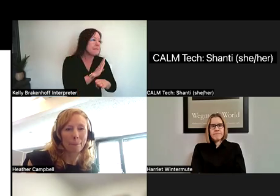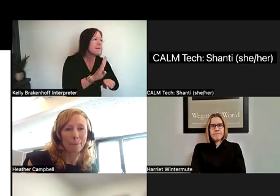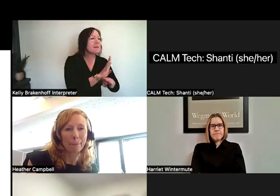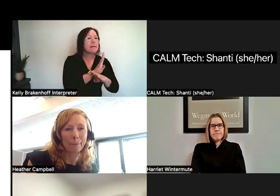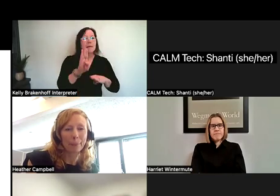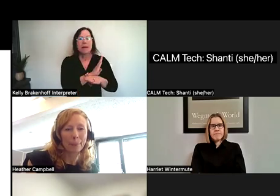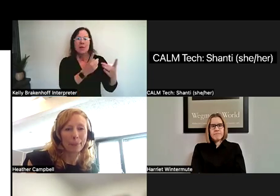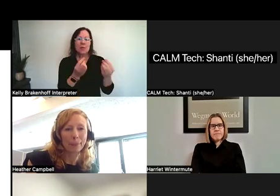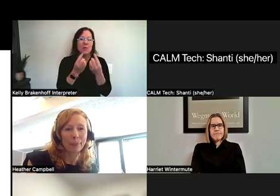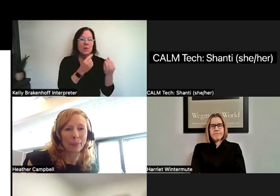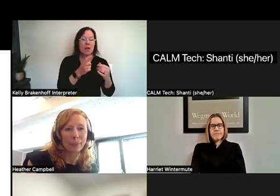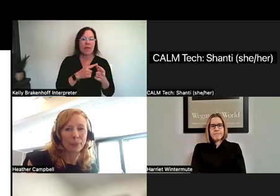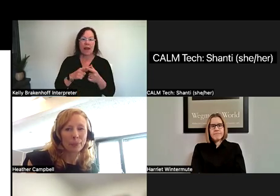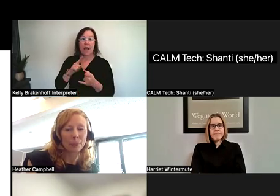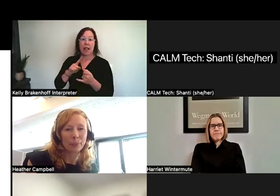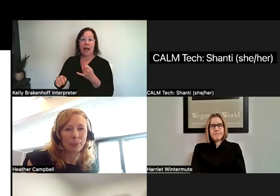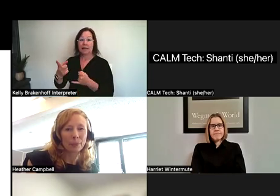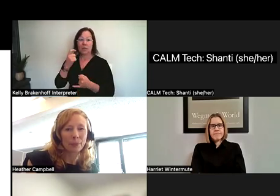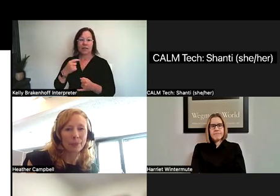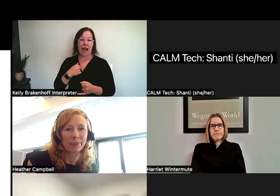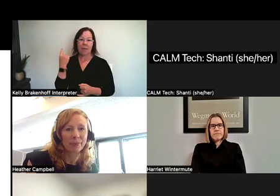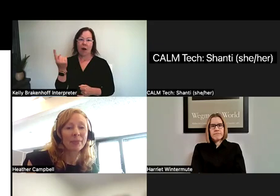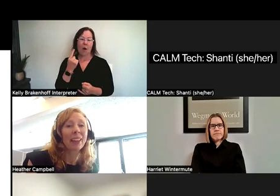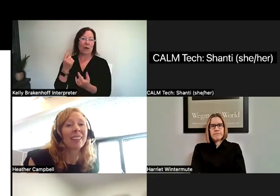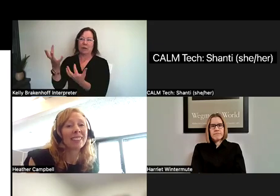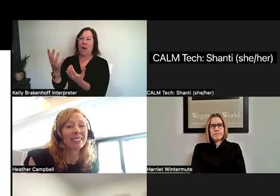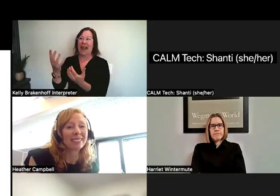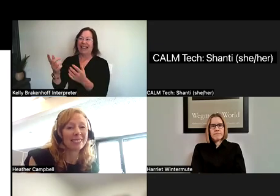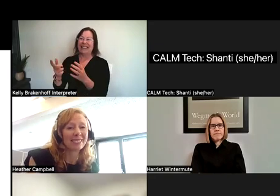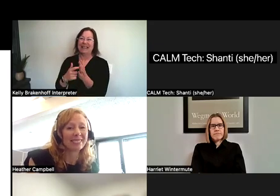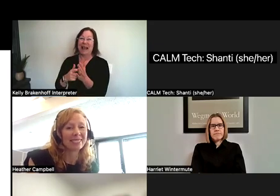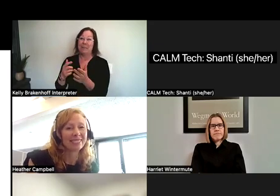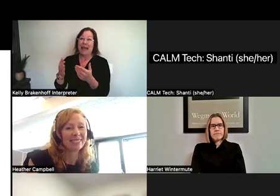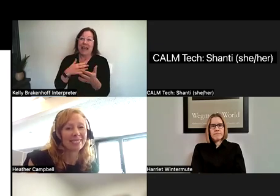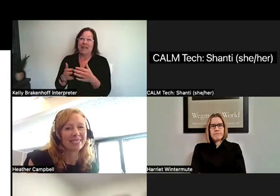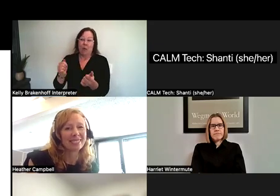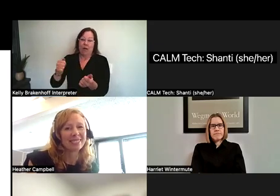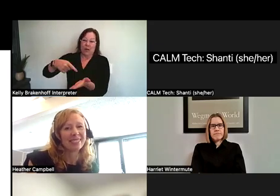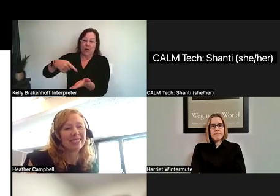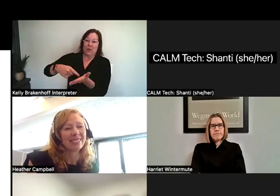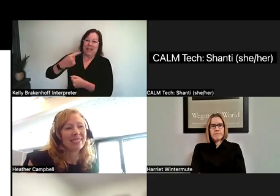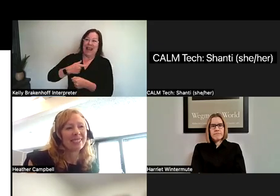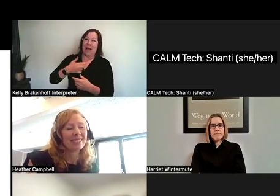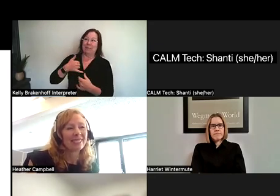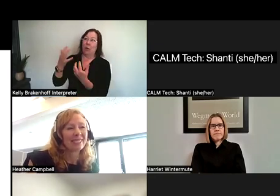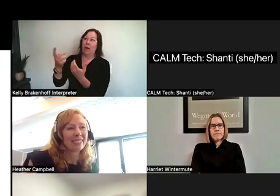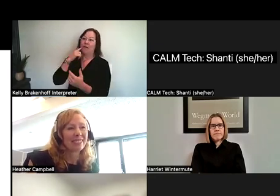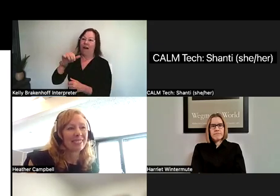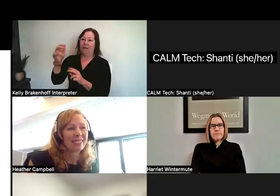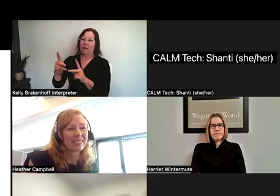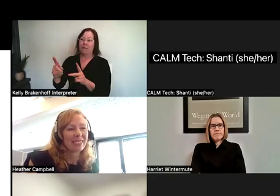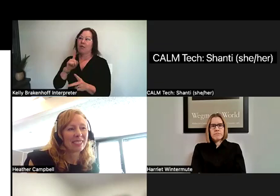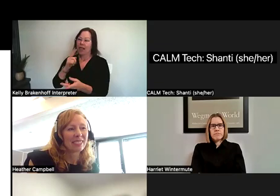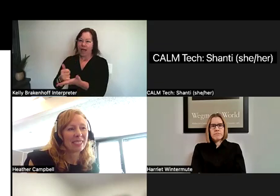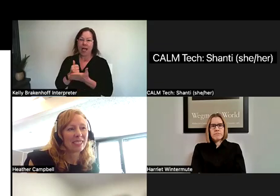the last question that I'm asked is I'm always waiting. So this has been really important for